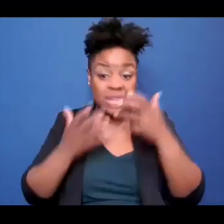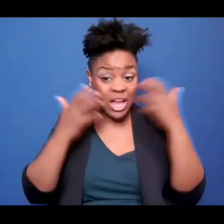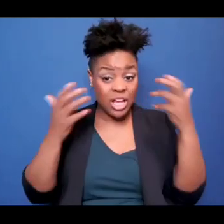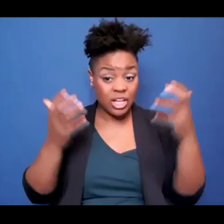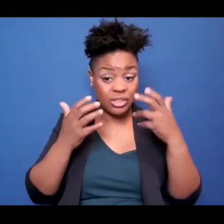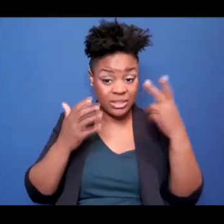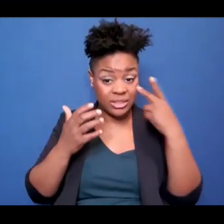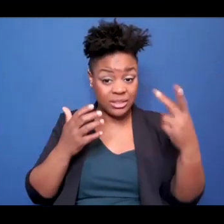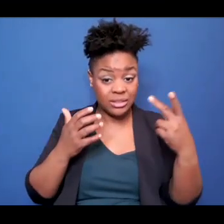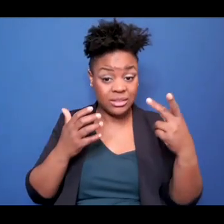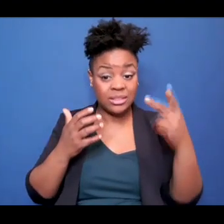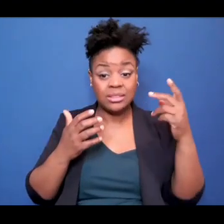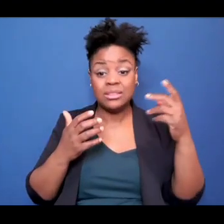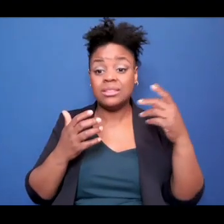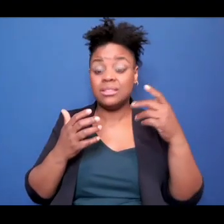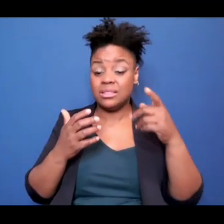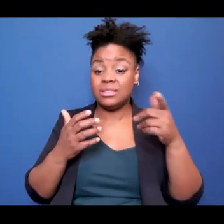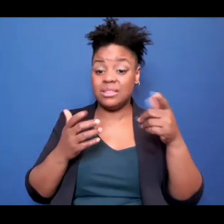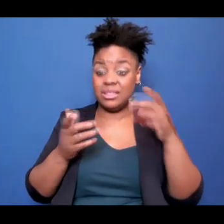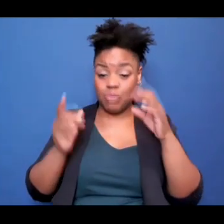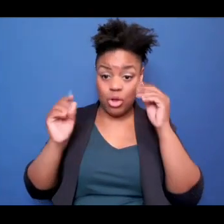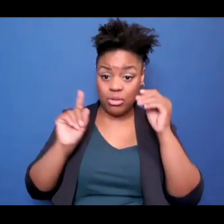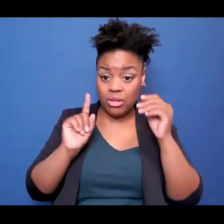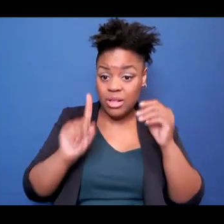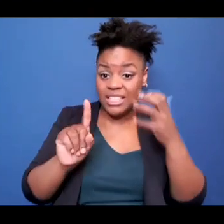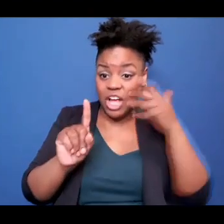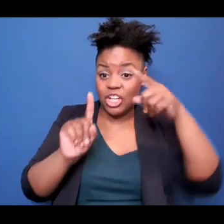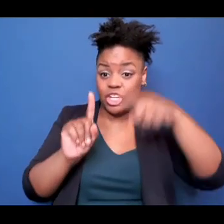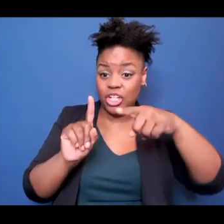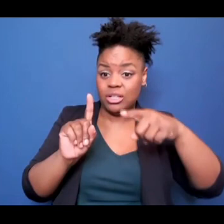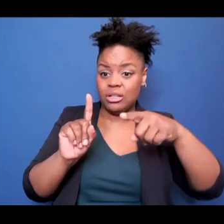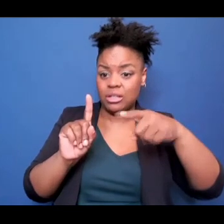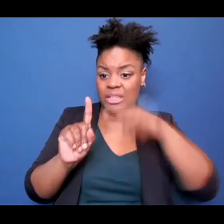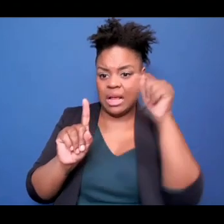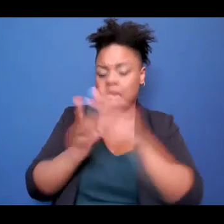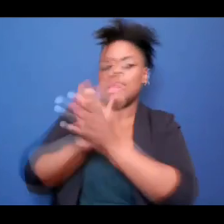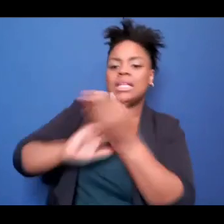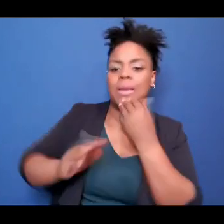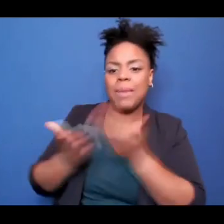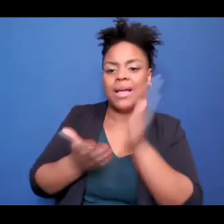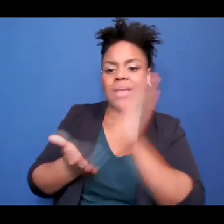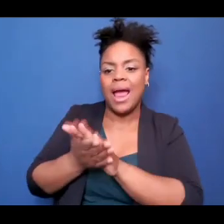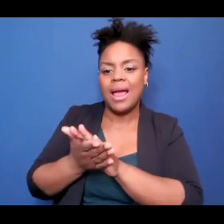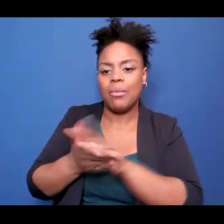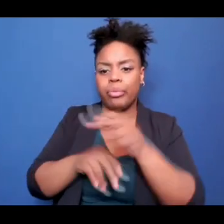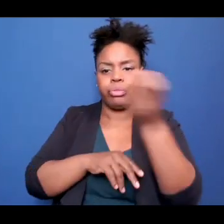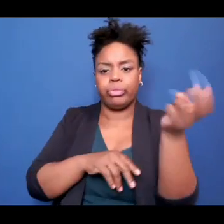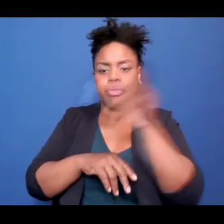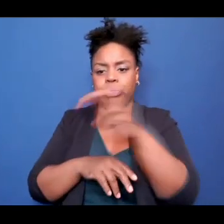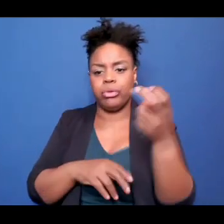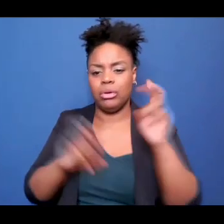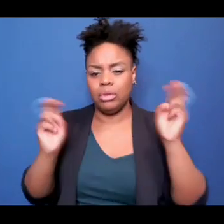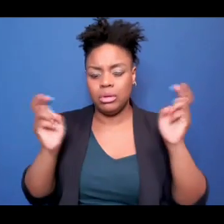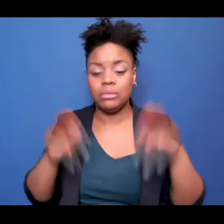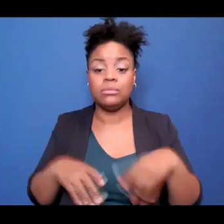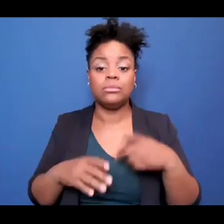ADVENTURES IN HIM HAVING A MEAL OF PANCAKES. SO THE BOOK WAS PUBLISHED IN THE UK IN 1899, QUICKLY CROSSES THE